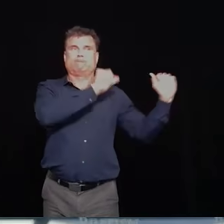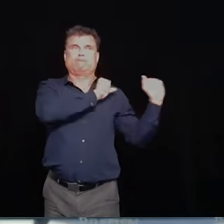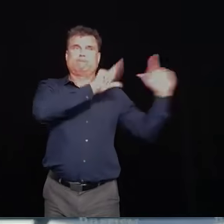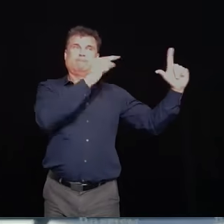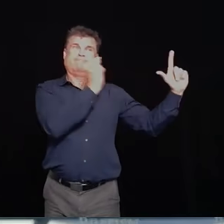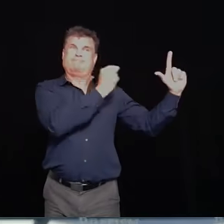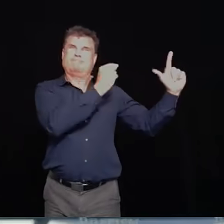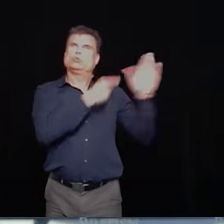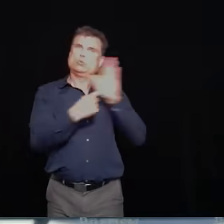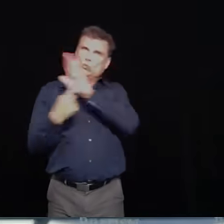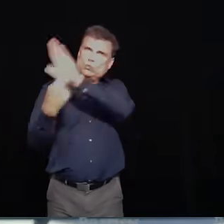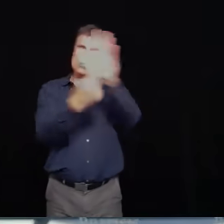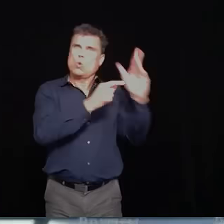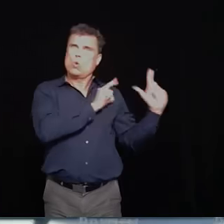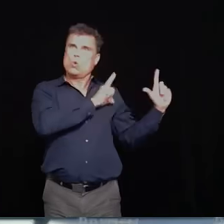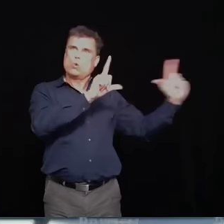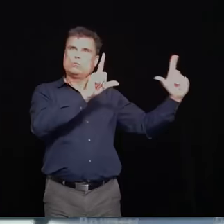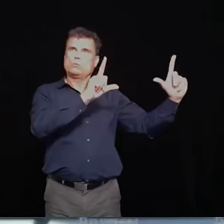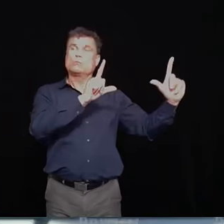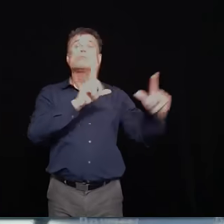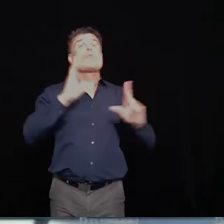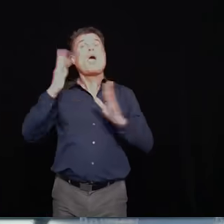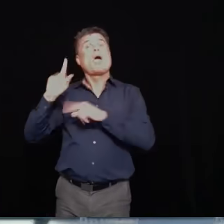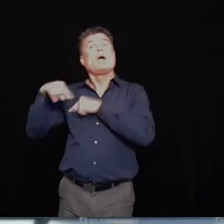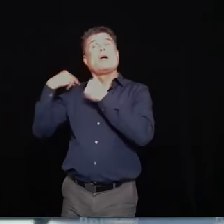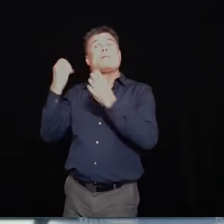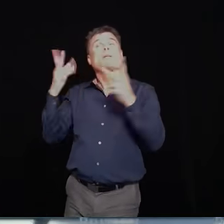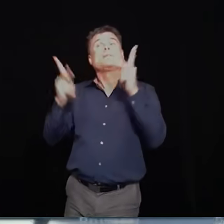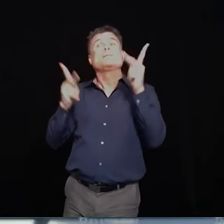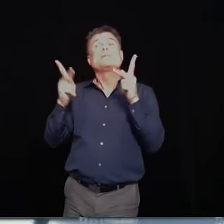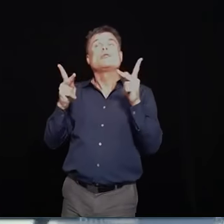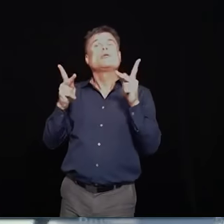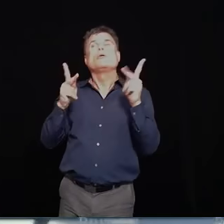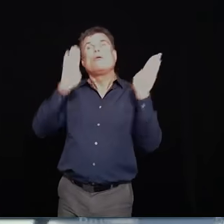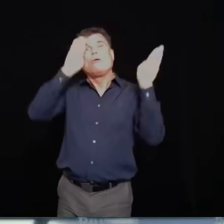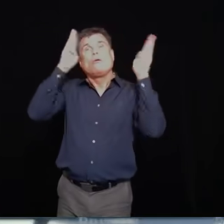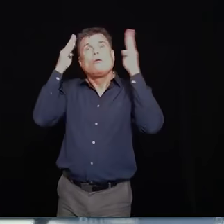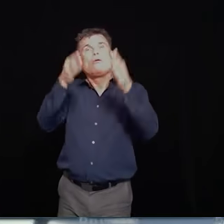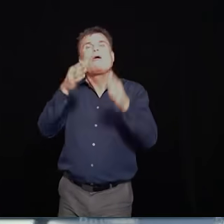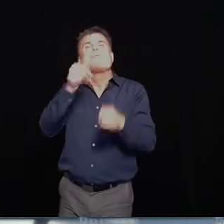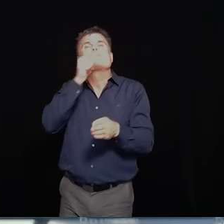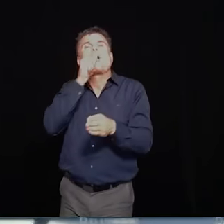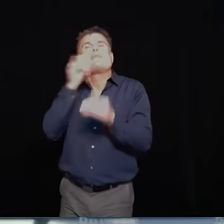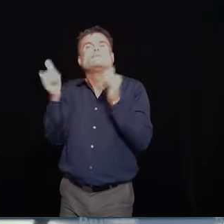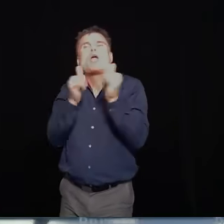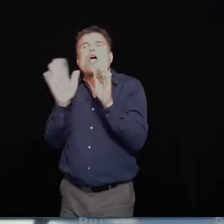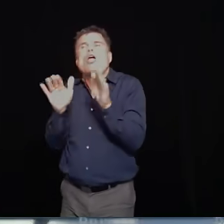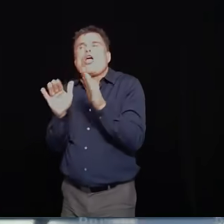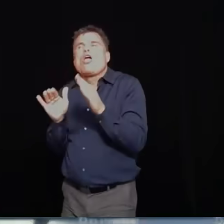about the pros and cons of the policy of the individual schools in the local individual school officer.